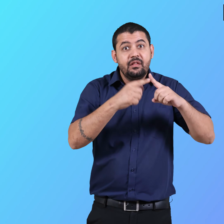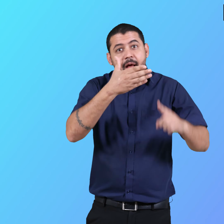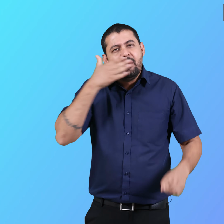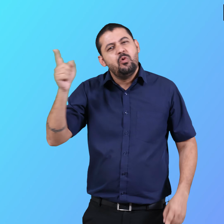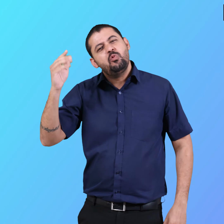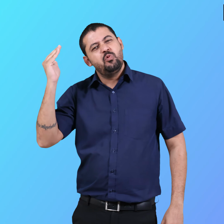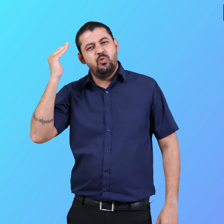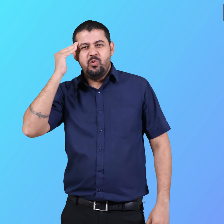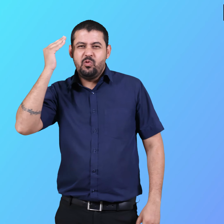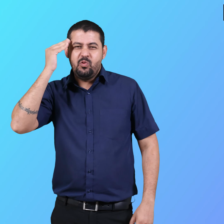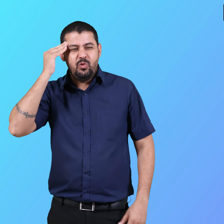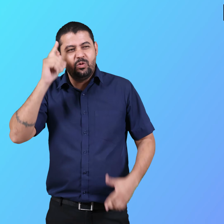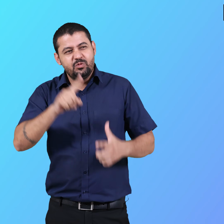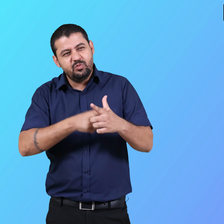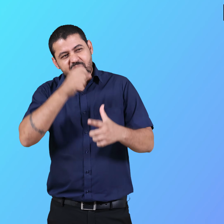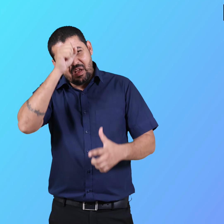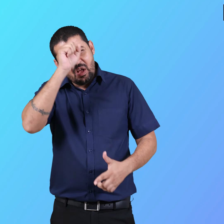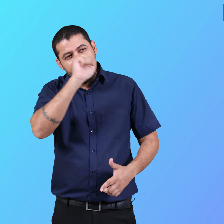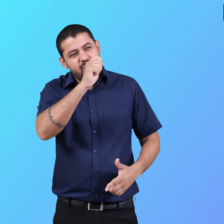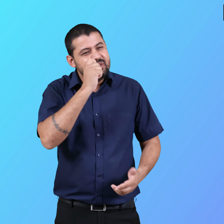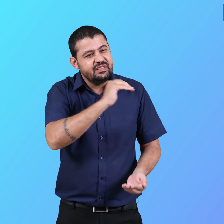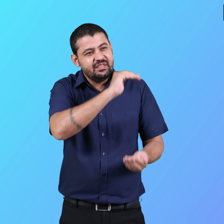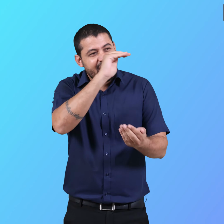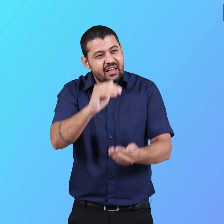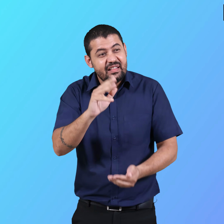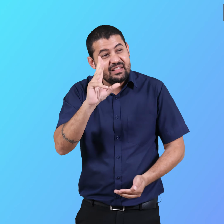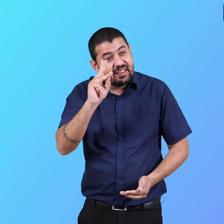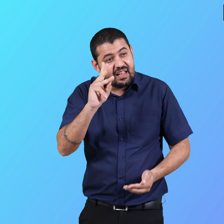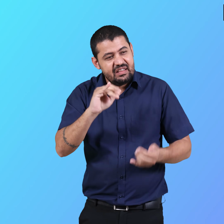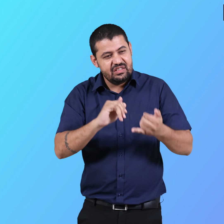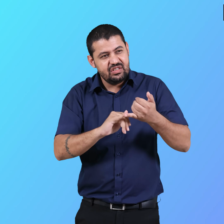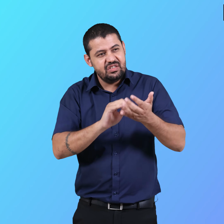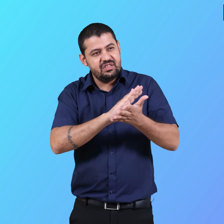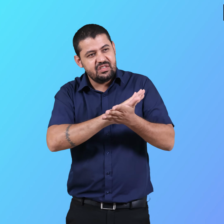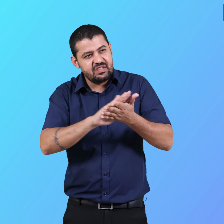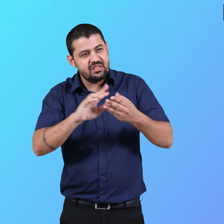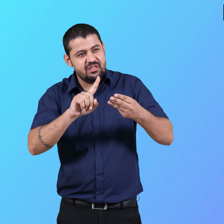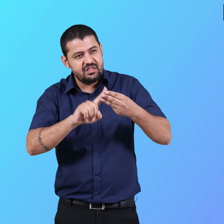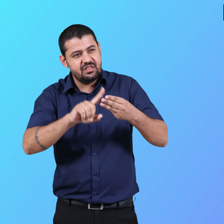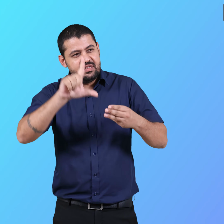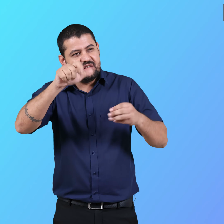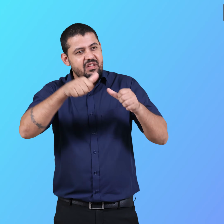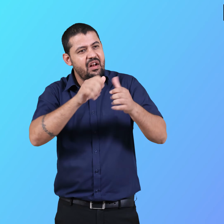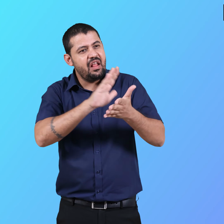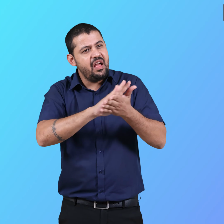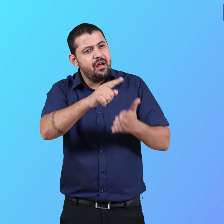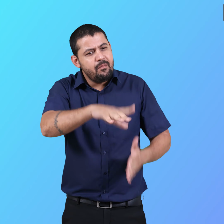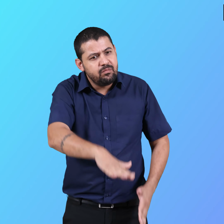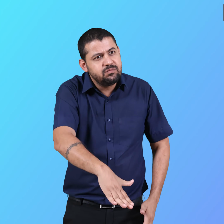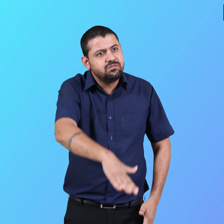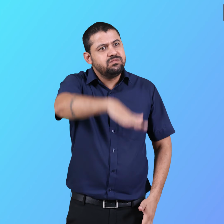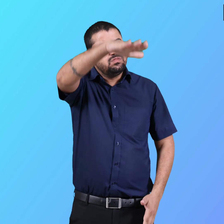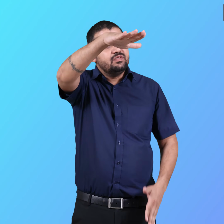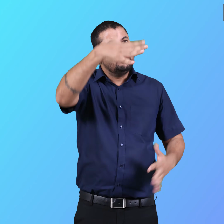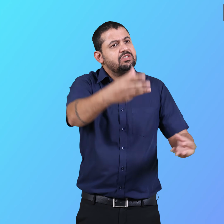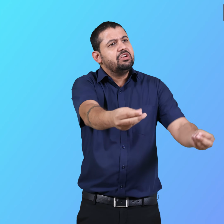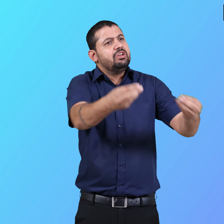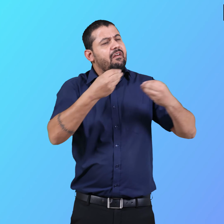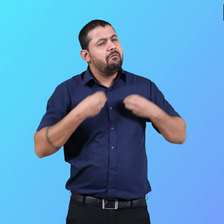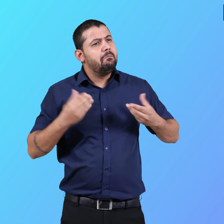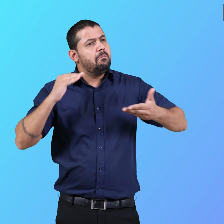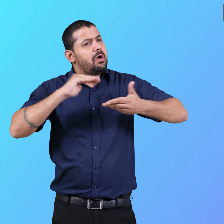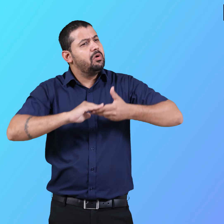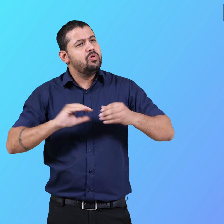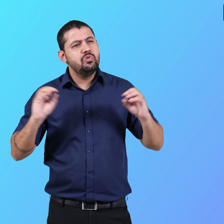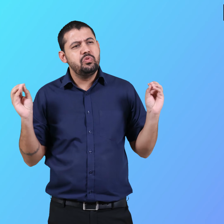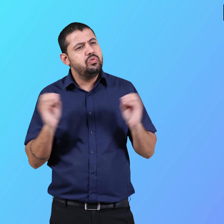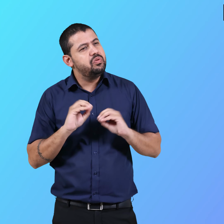She knew that Judah’s younger son Shelah was a grown man by now, but Judah had not yet made plans for her to marry him.